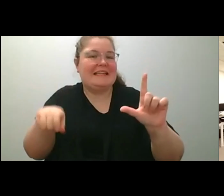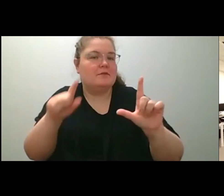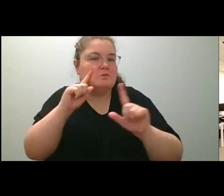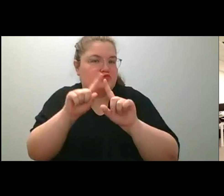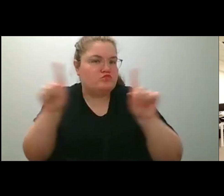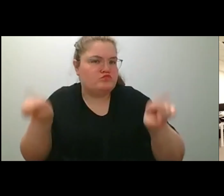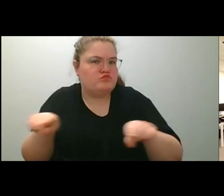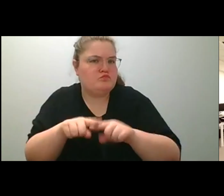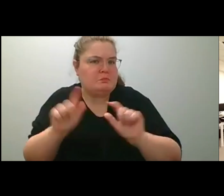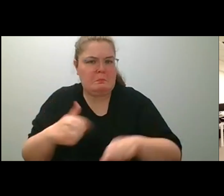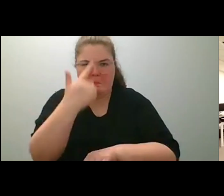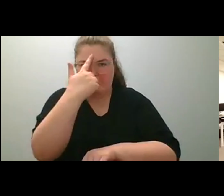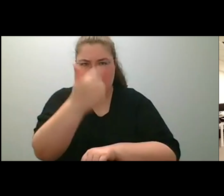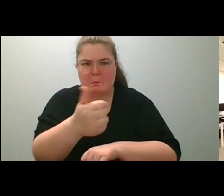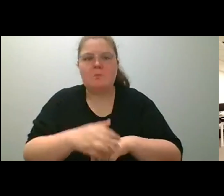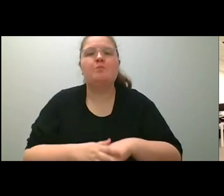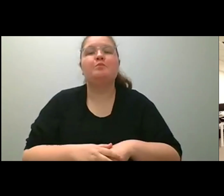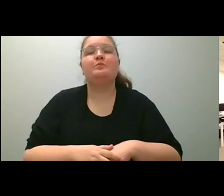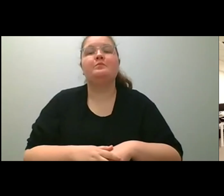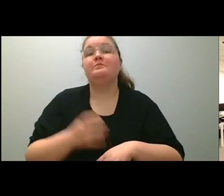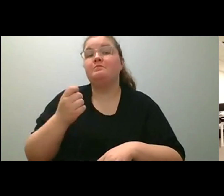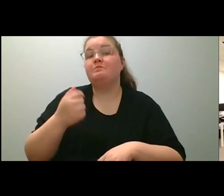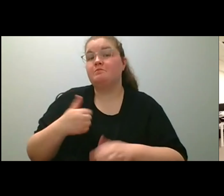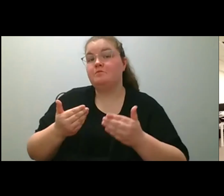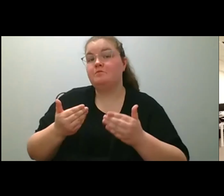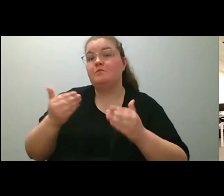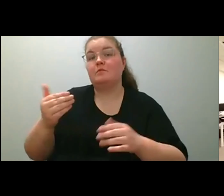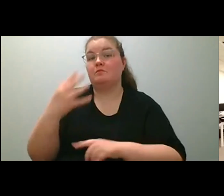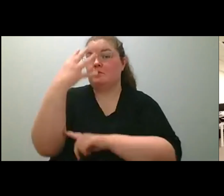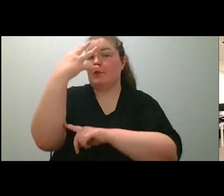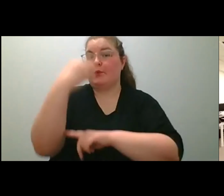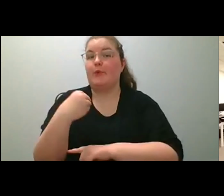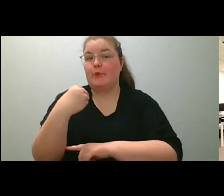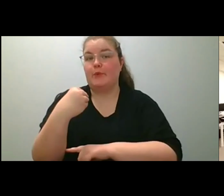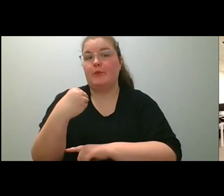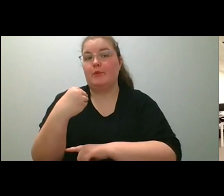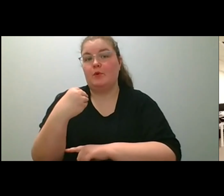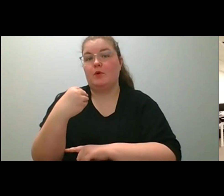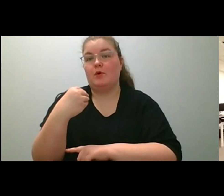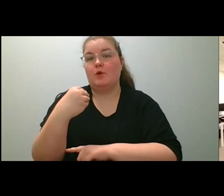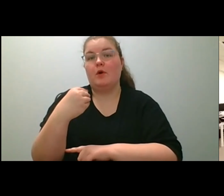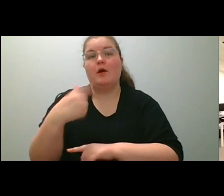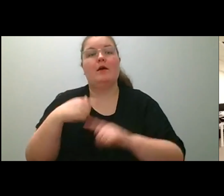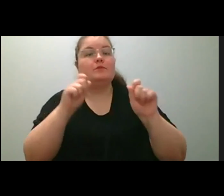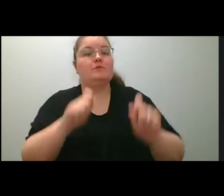So I'm going to go ahead and stop my video to save a little bit on bandwidth and kick off the presentation.